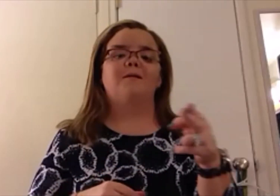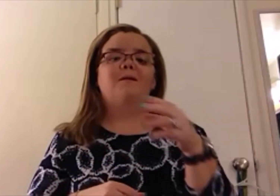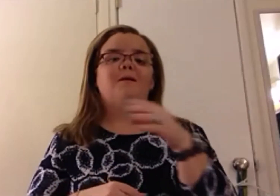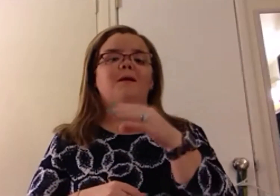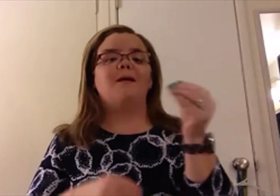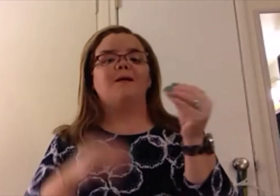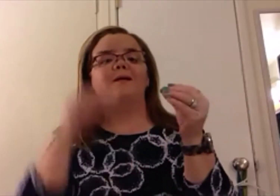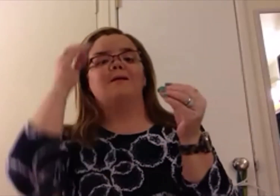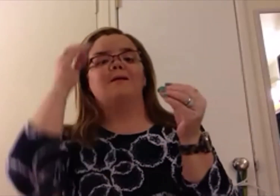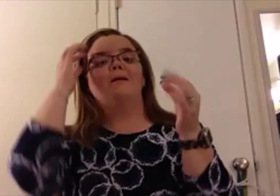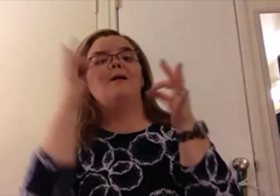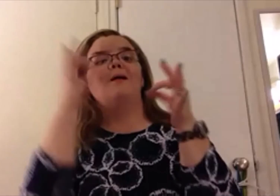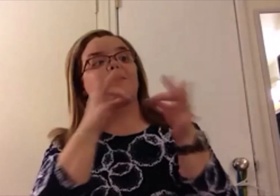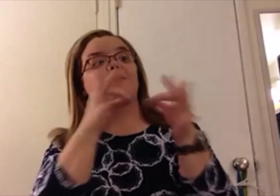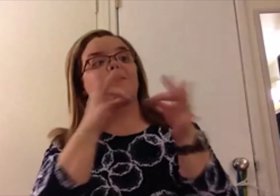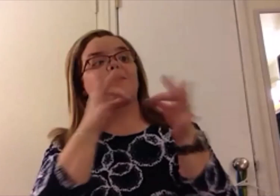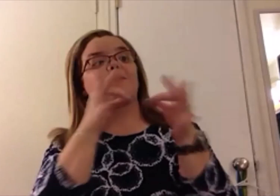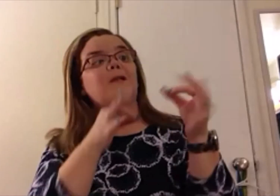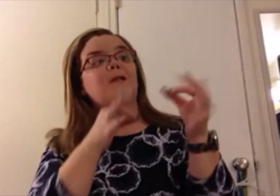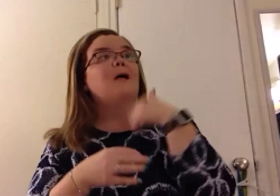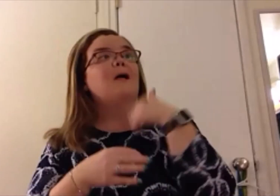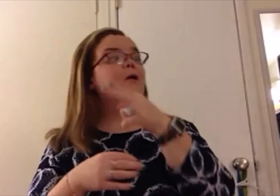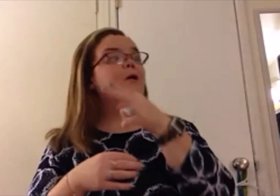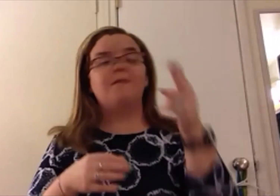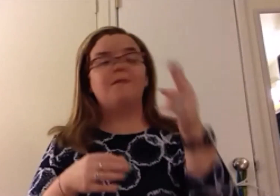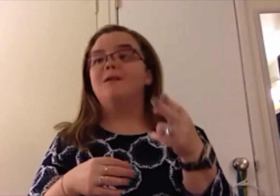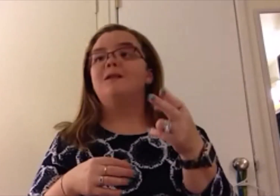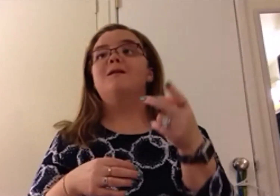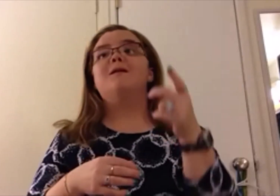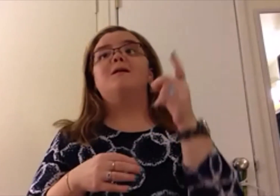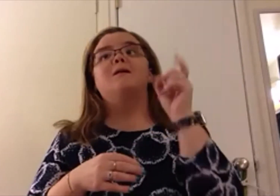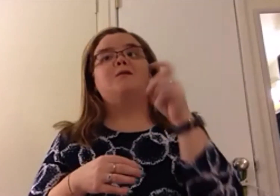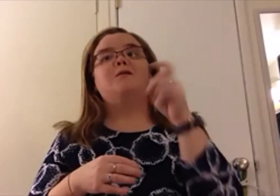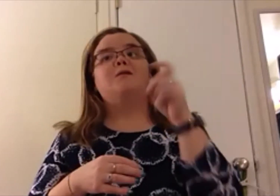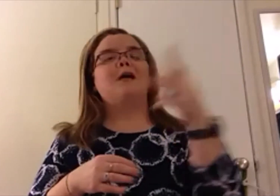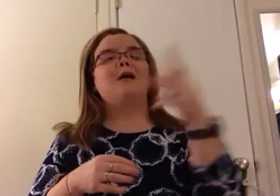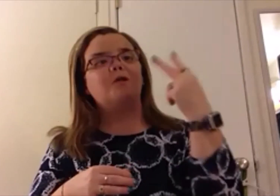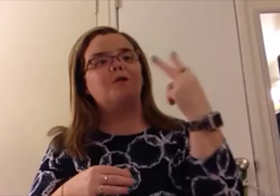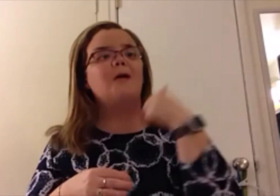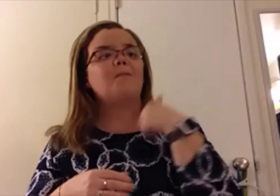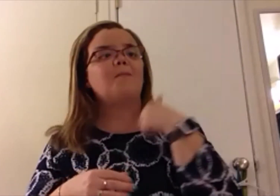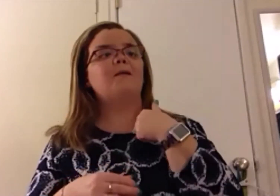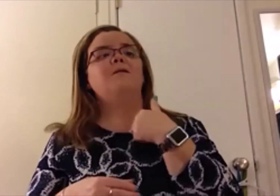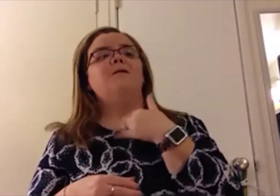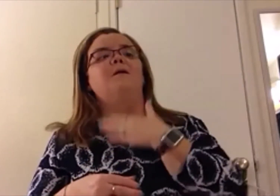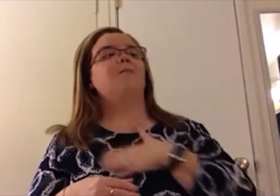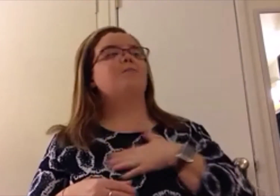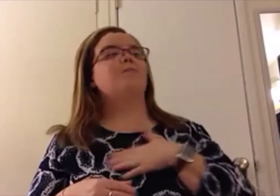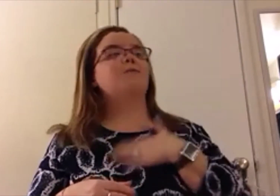i explain to them i'm hard of hearing so you have to be looking at me and please don't